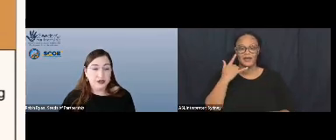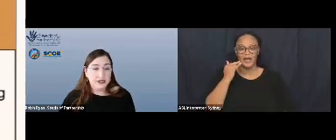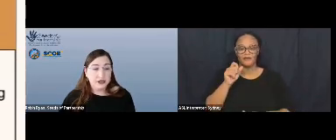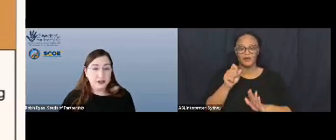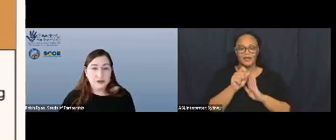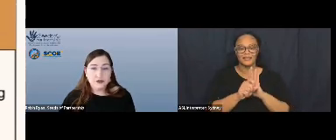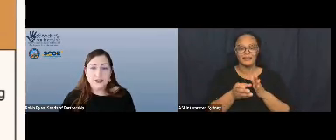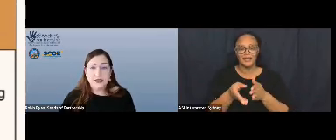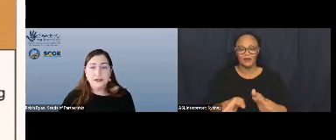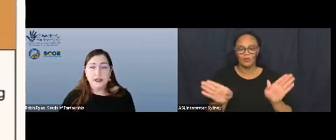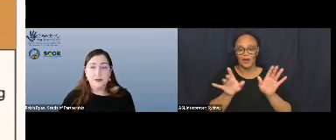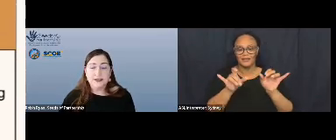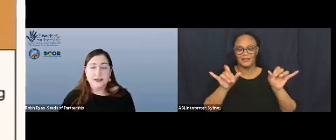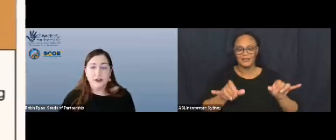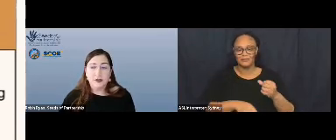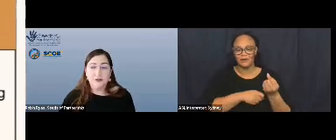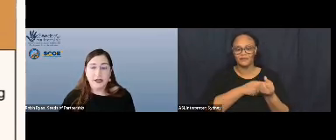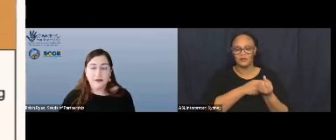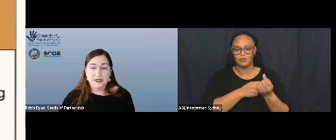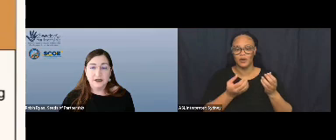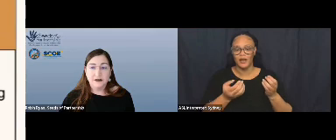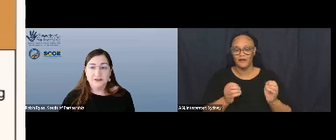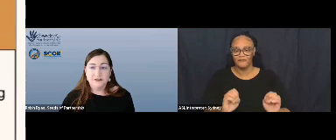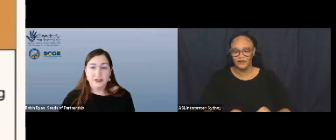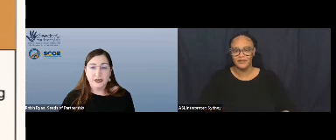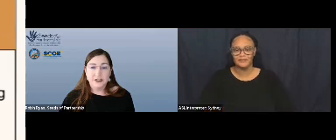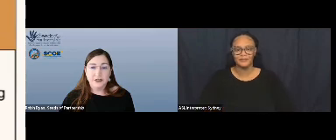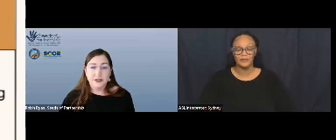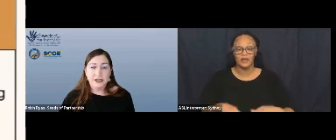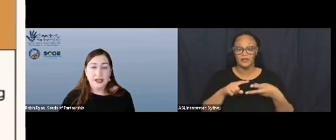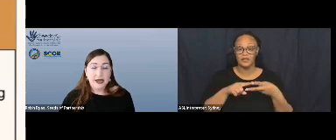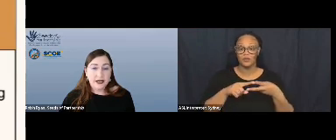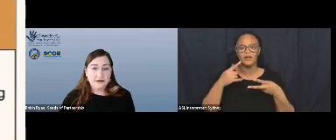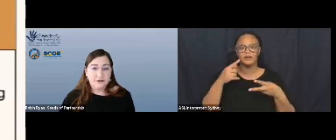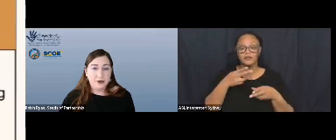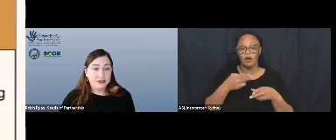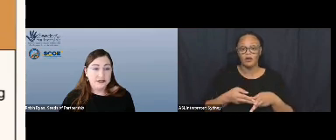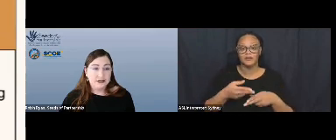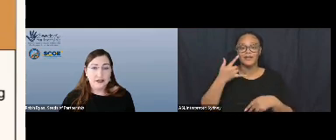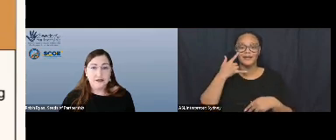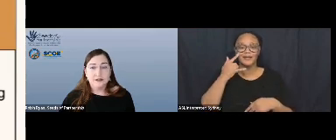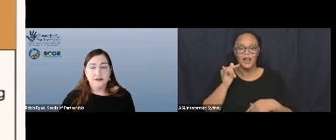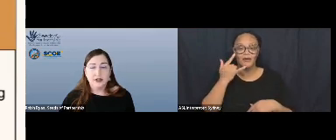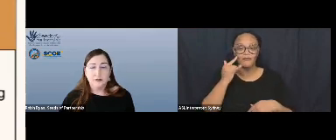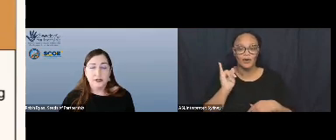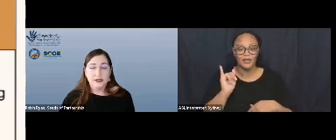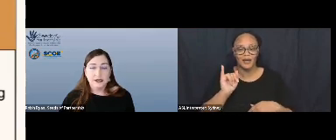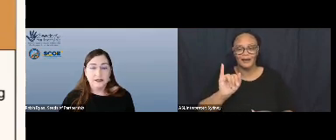California includes led by Sacramento County Office of Education has a focus on developing